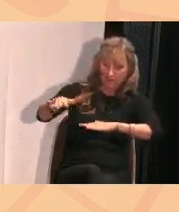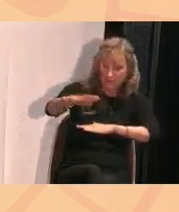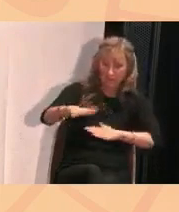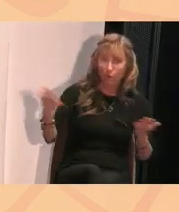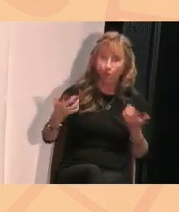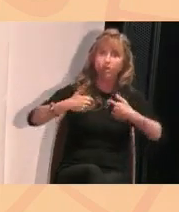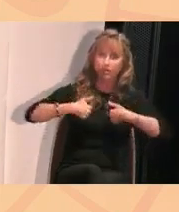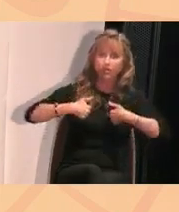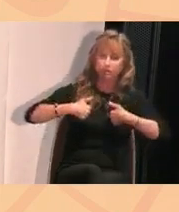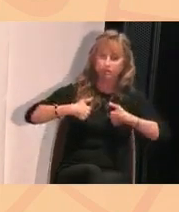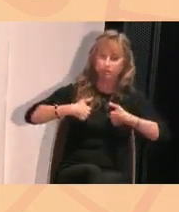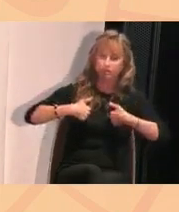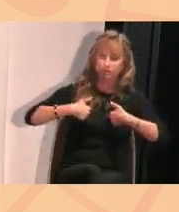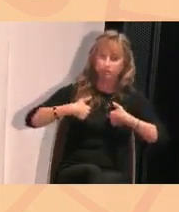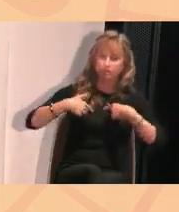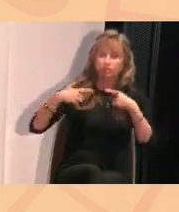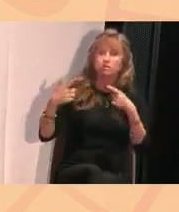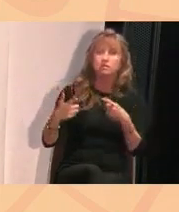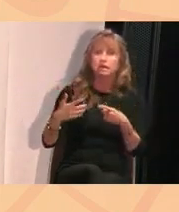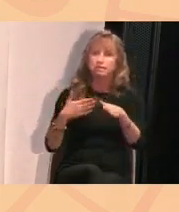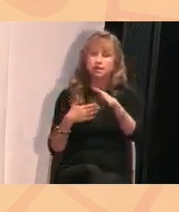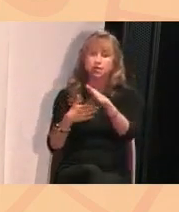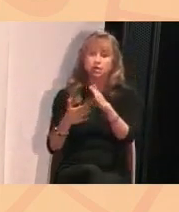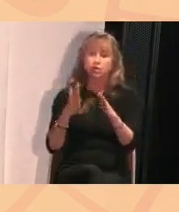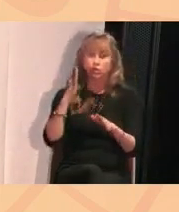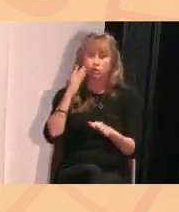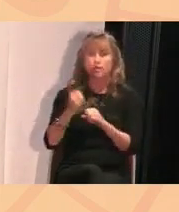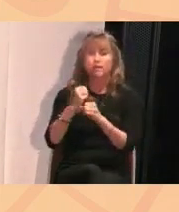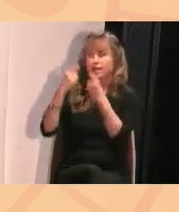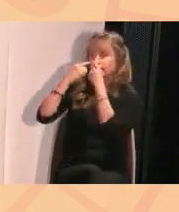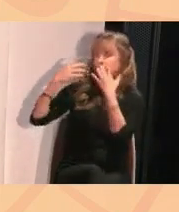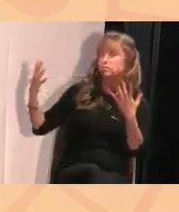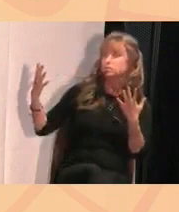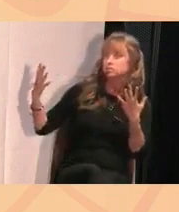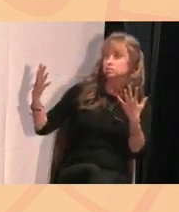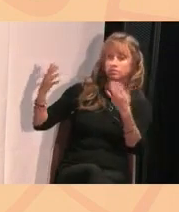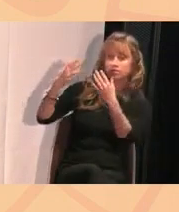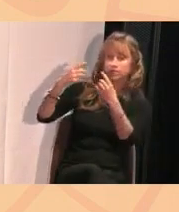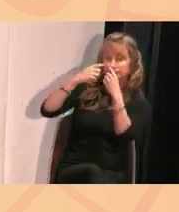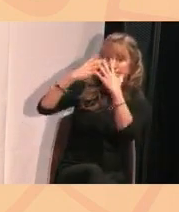there are three things that I try to work off. The first is the site, the site where I'm